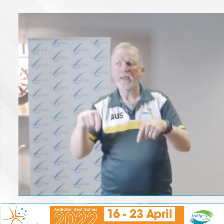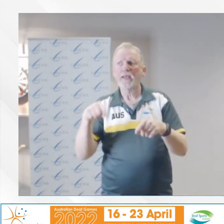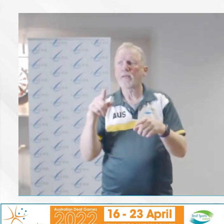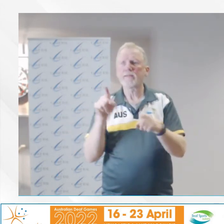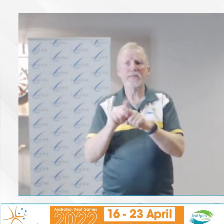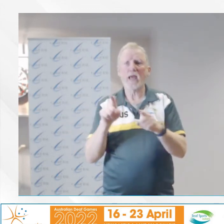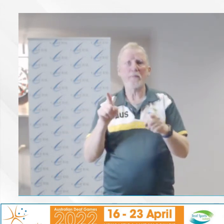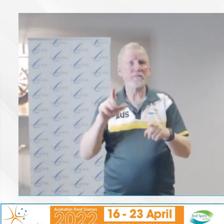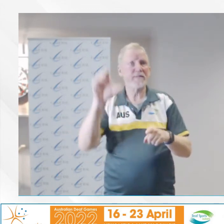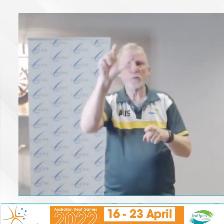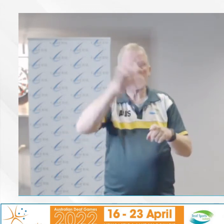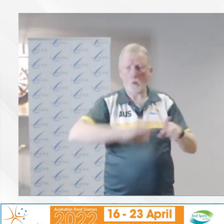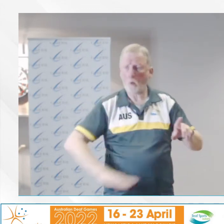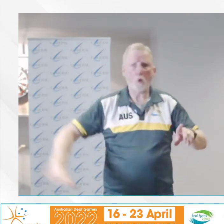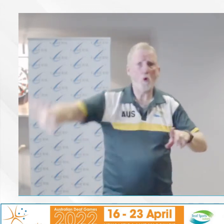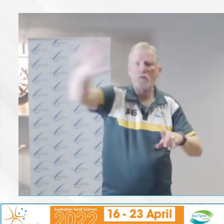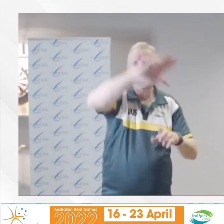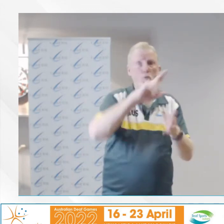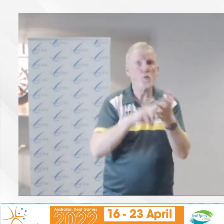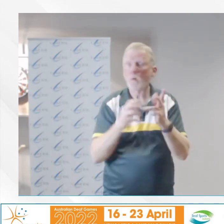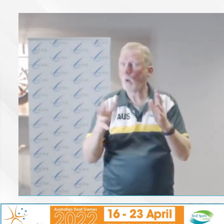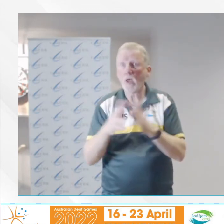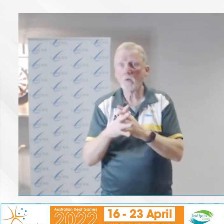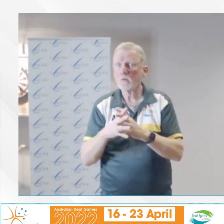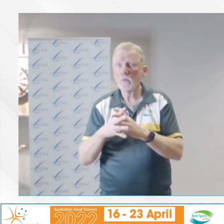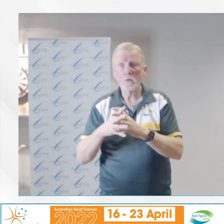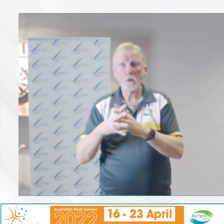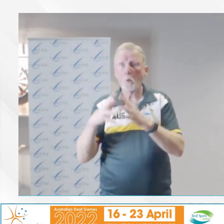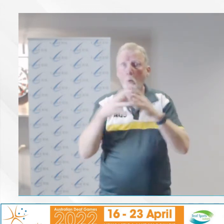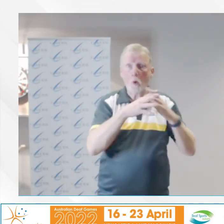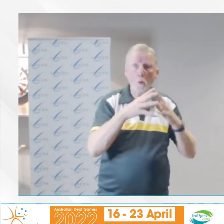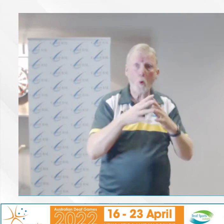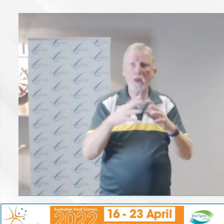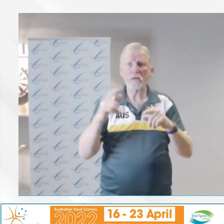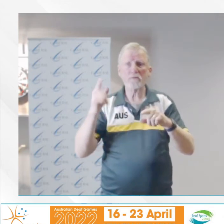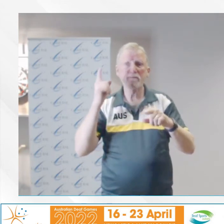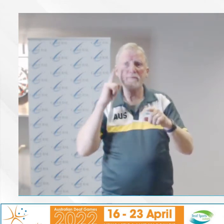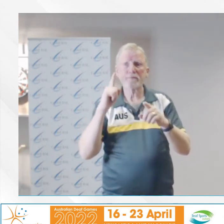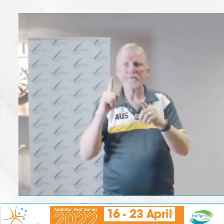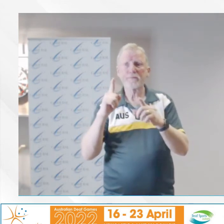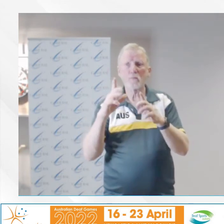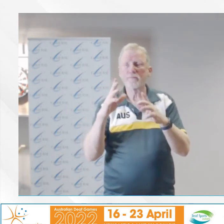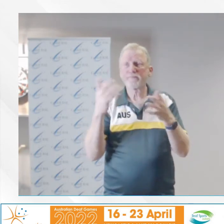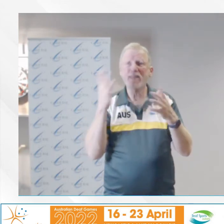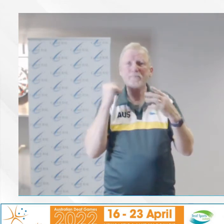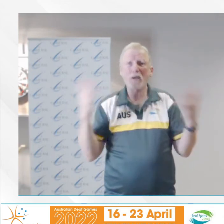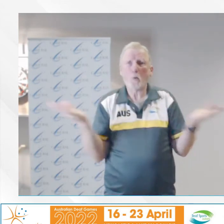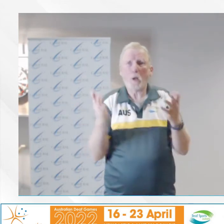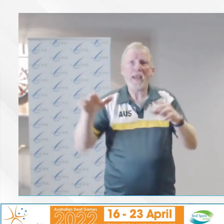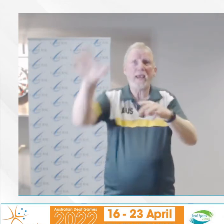deaf and hard of hearing children here you know on the central coast lake macquarie newcastle and